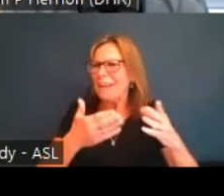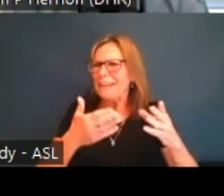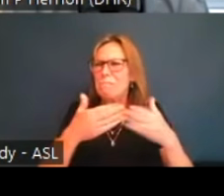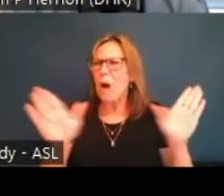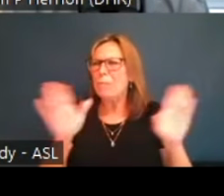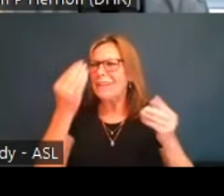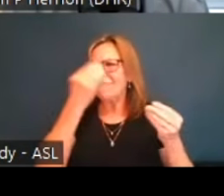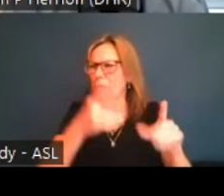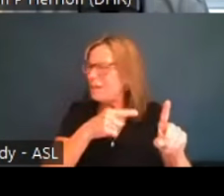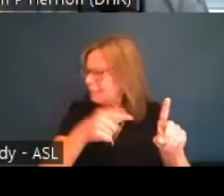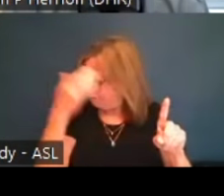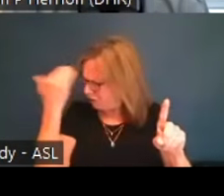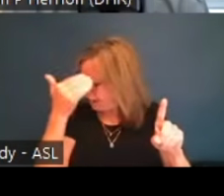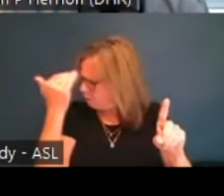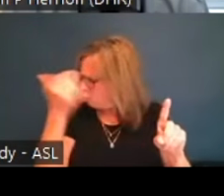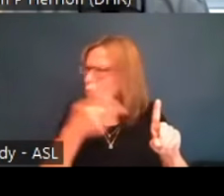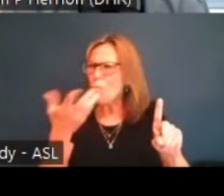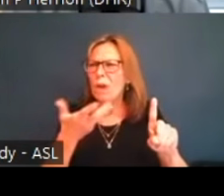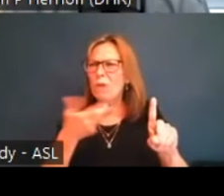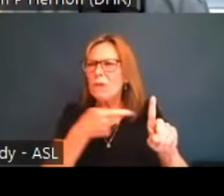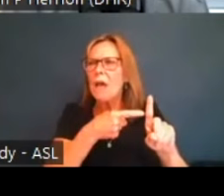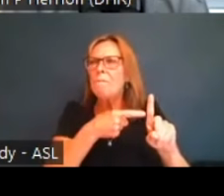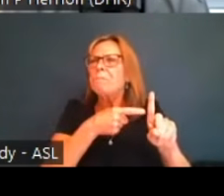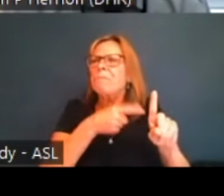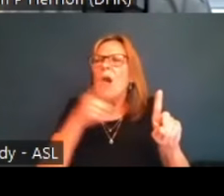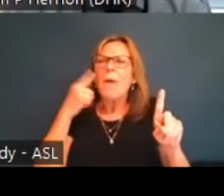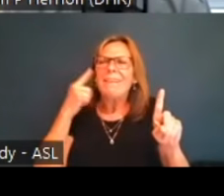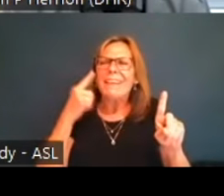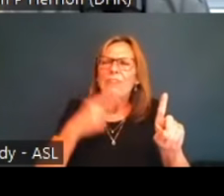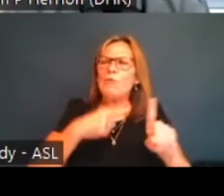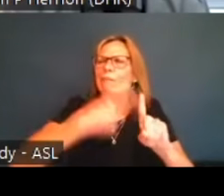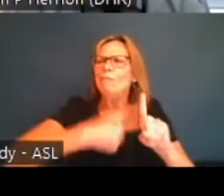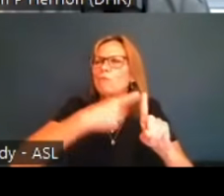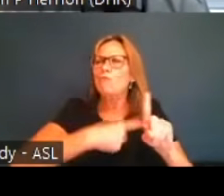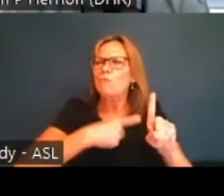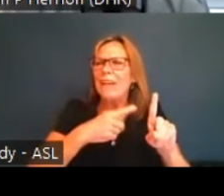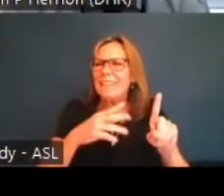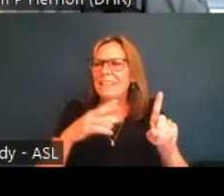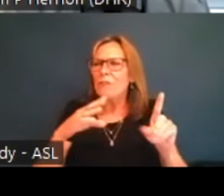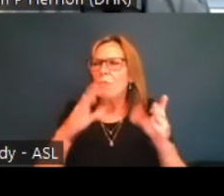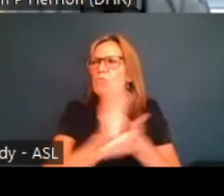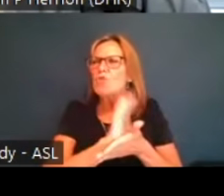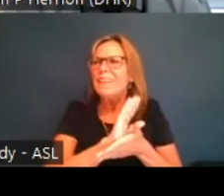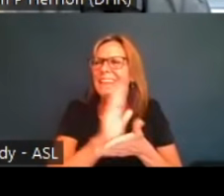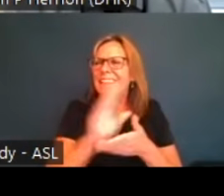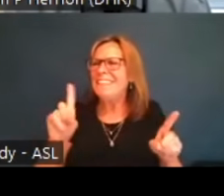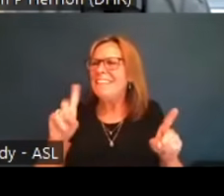streams online, In any event, the answer is yes, A vending machine would be covered if it 's in a place that's open to